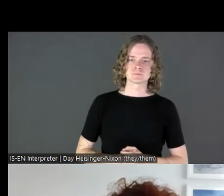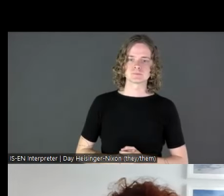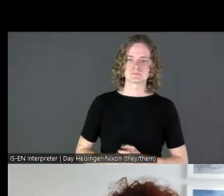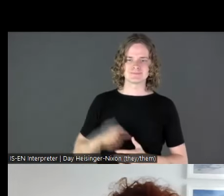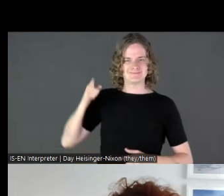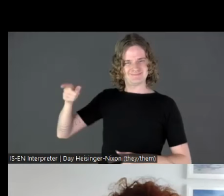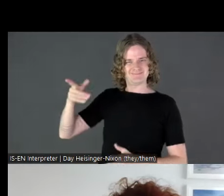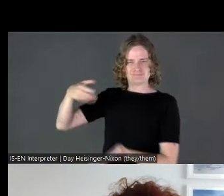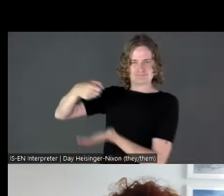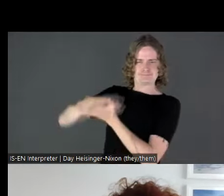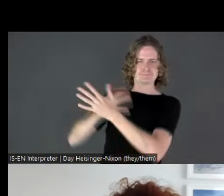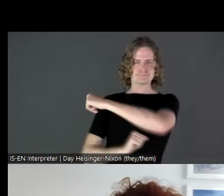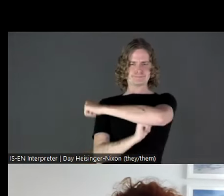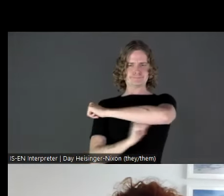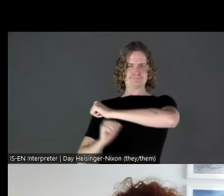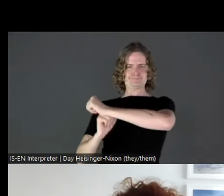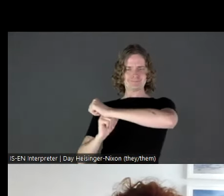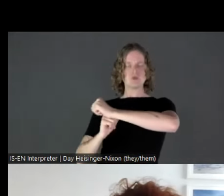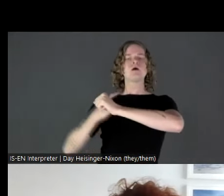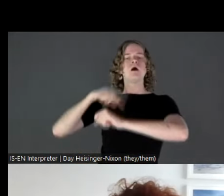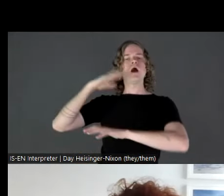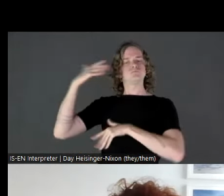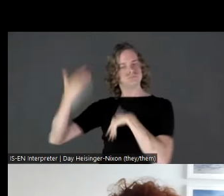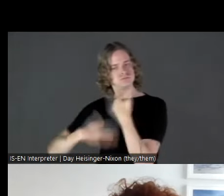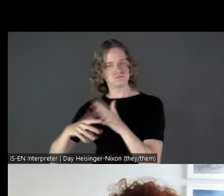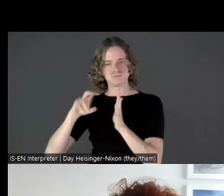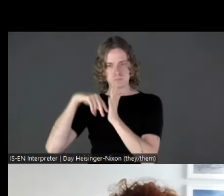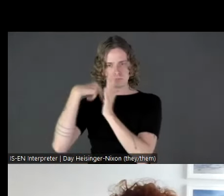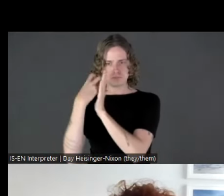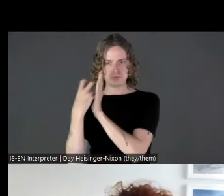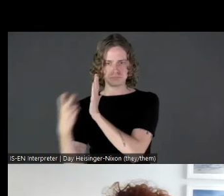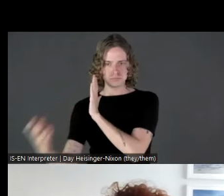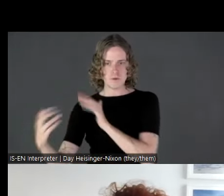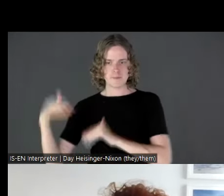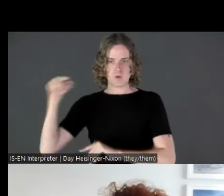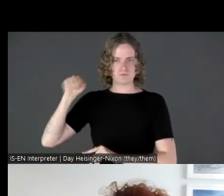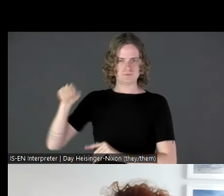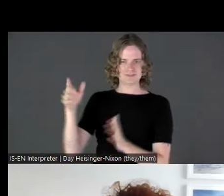So an overview of what is covered within the catalog. The catalog is divided into the core